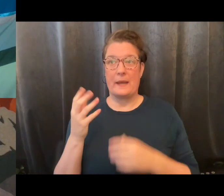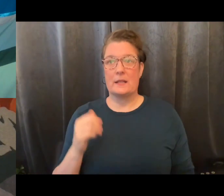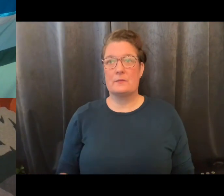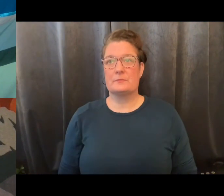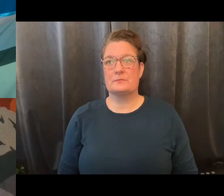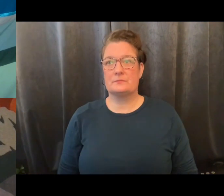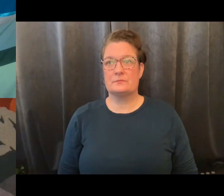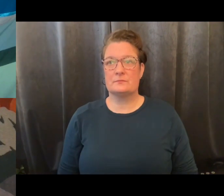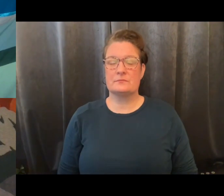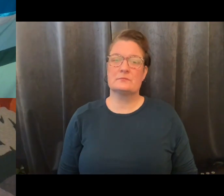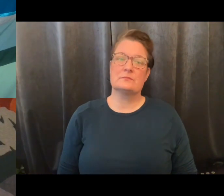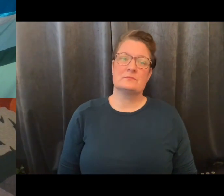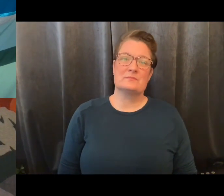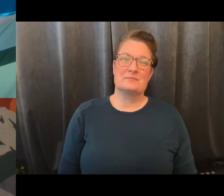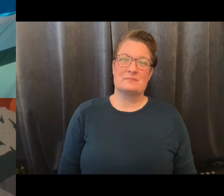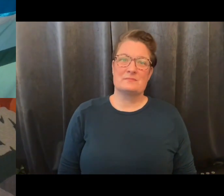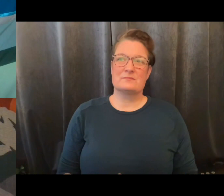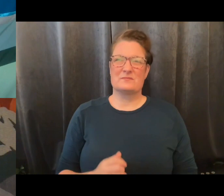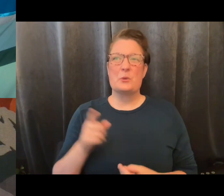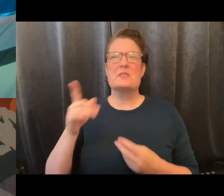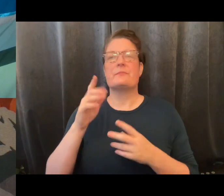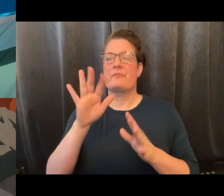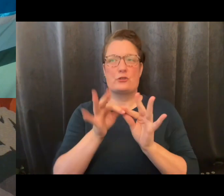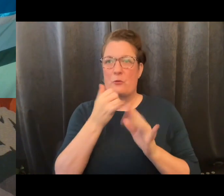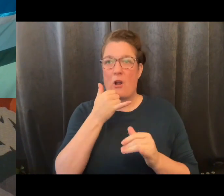So anyway, but yeah, it's just, you know, there's different ways and